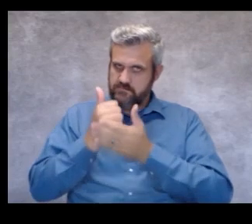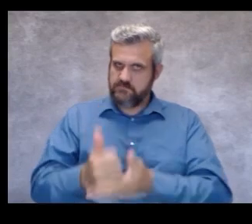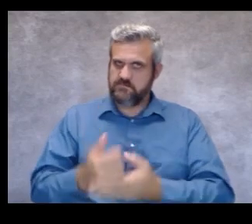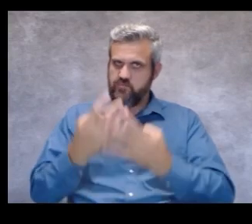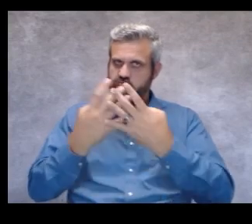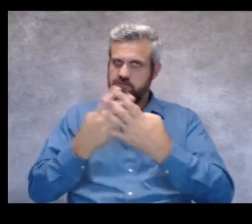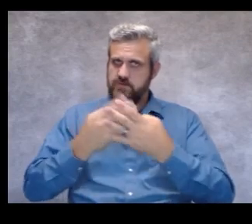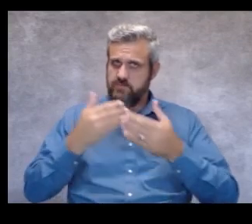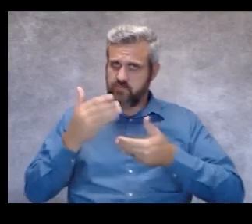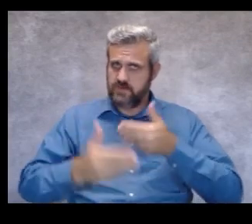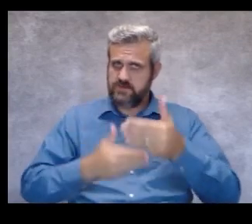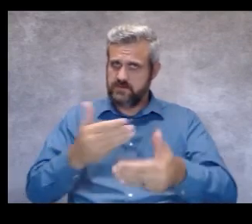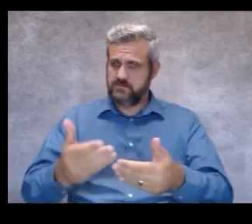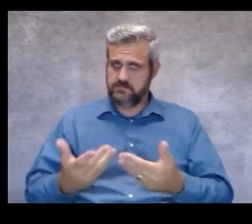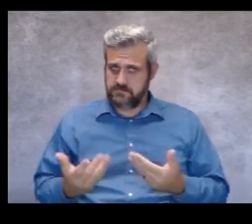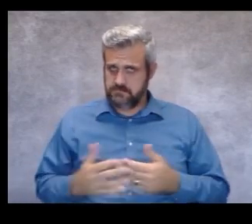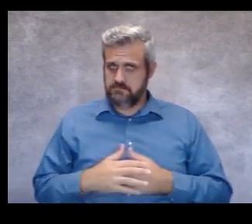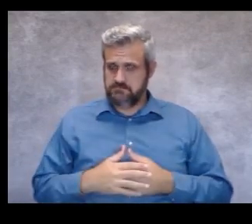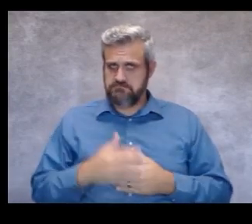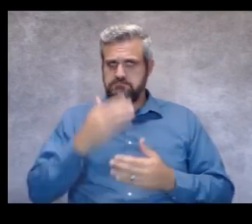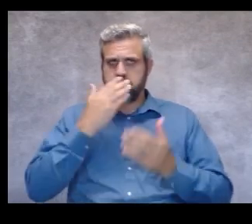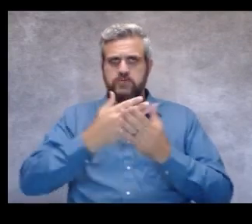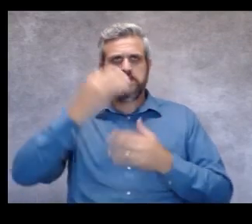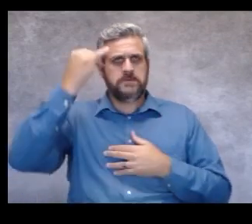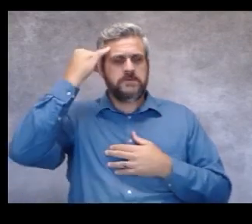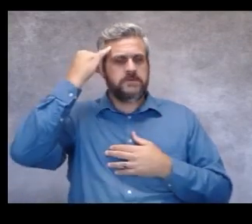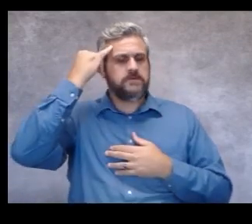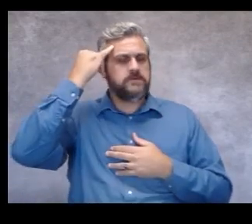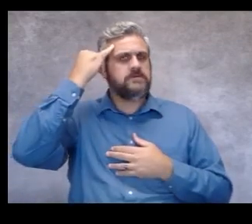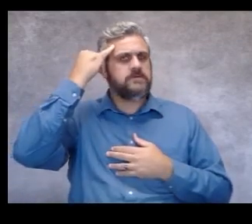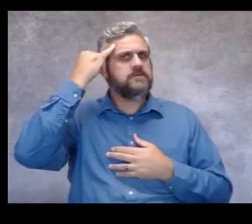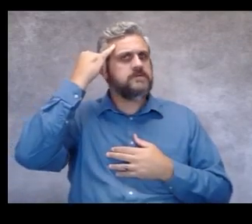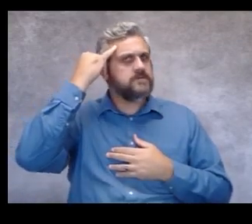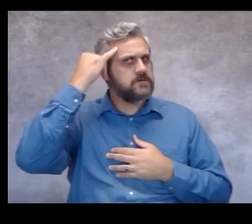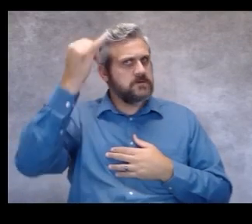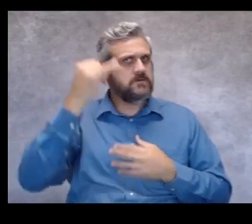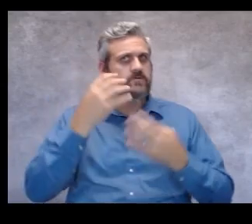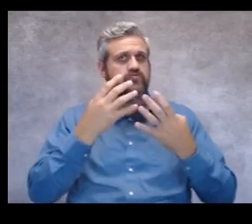in the screening process? It is a good idea to get out the screening